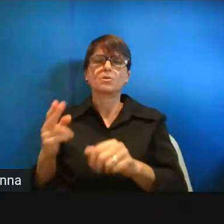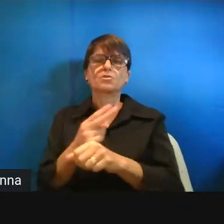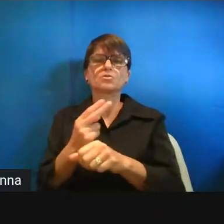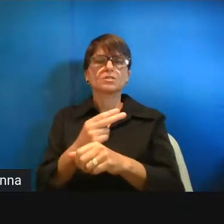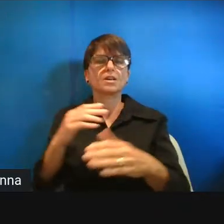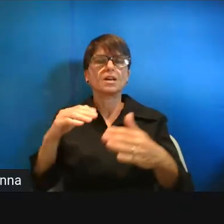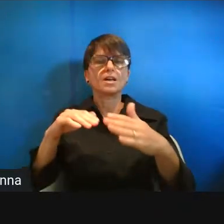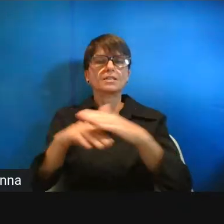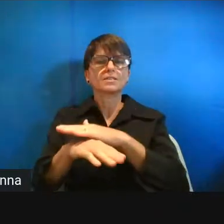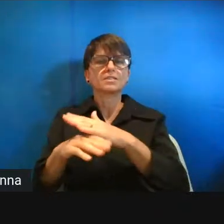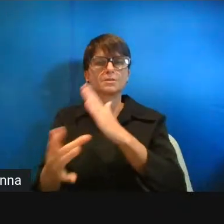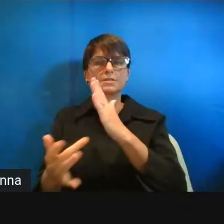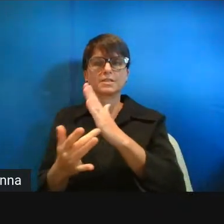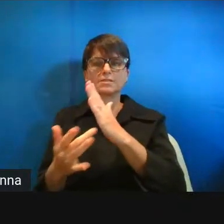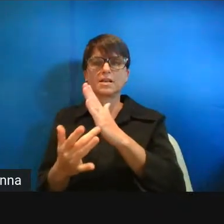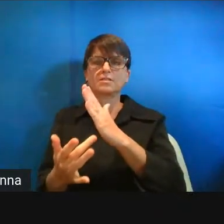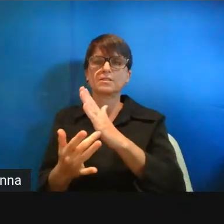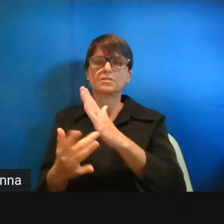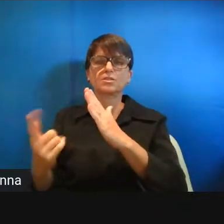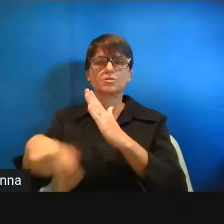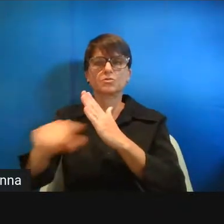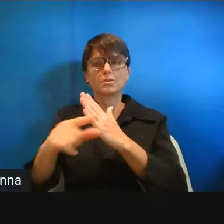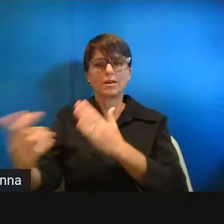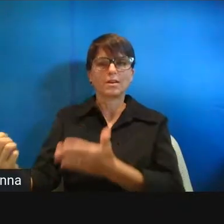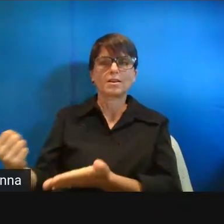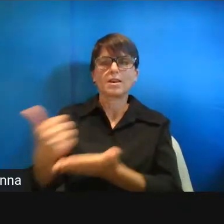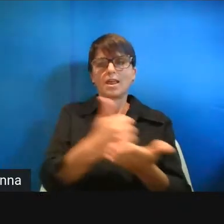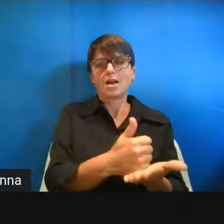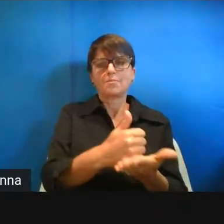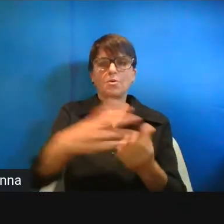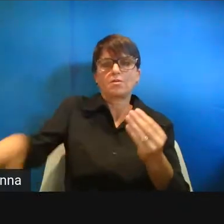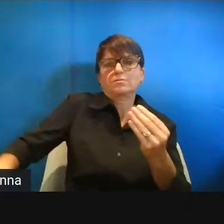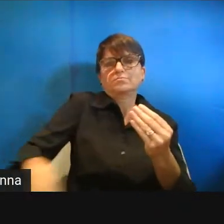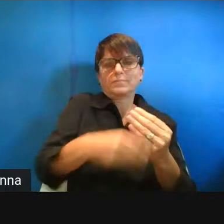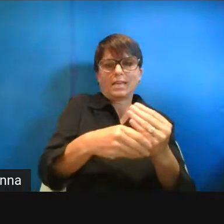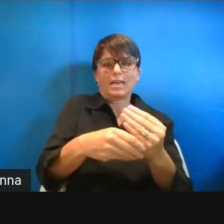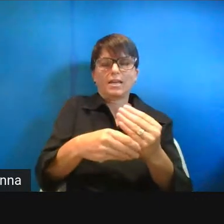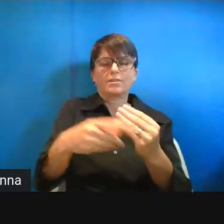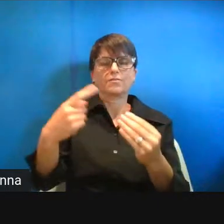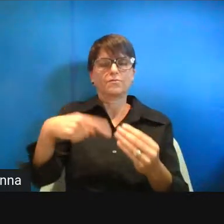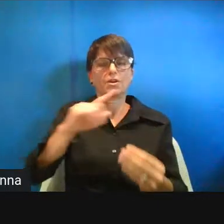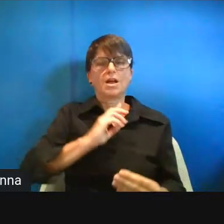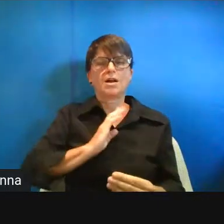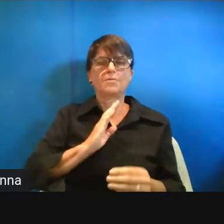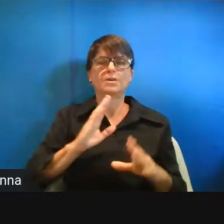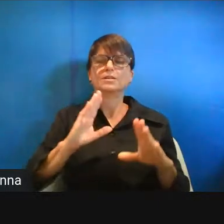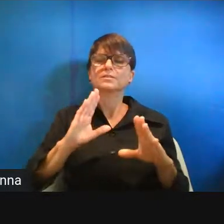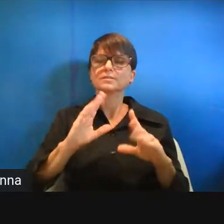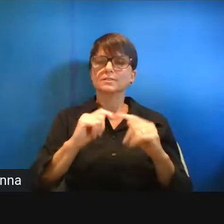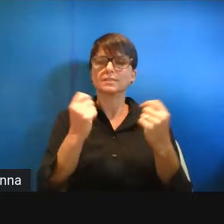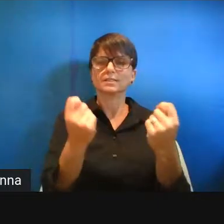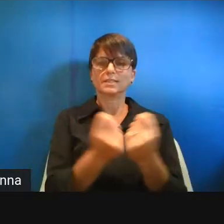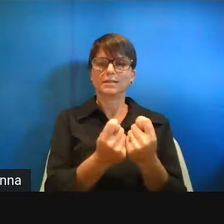Finally, would you want to help organize next year? We've had such a fun time as organizers